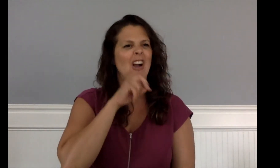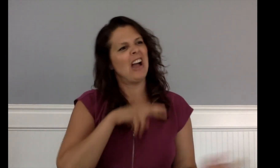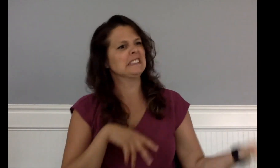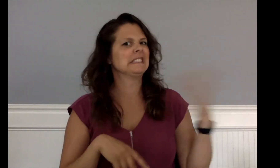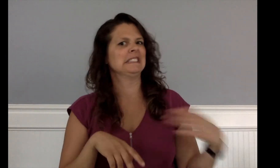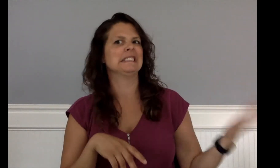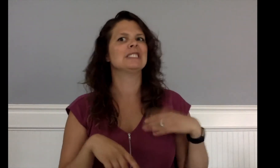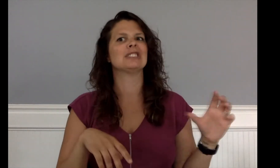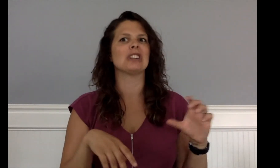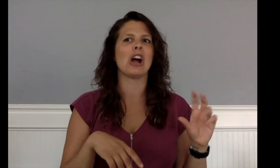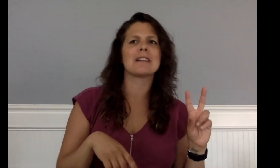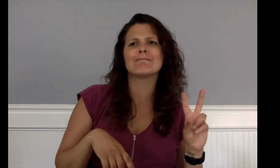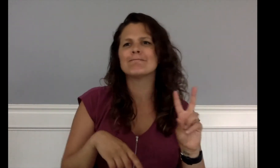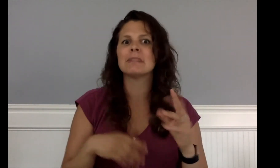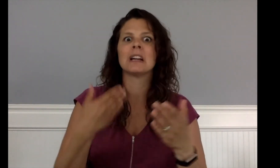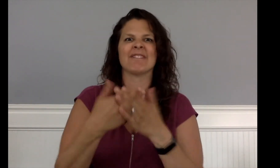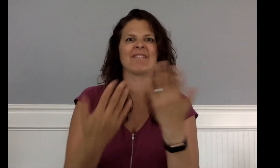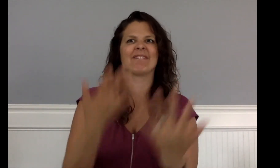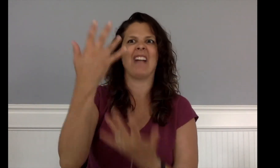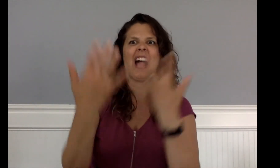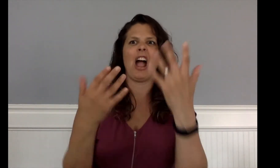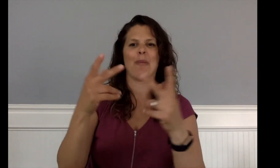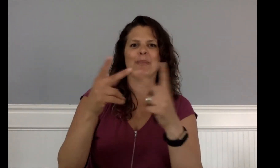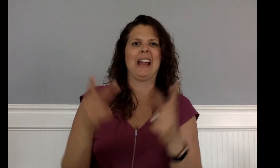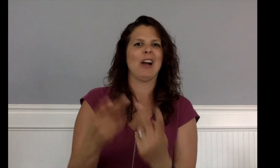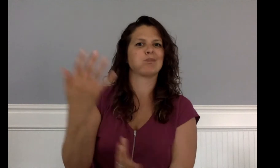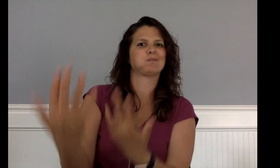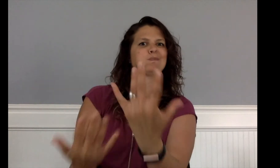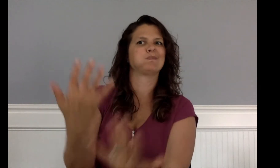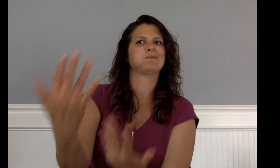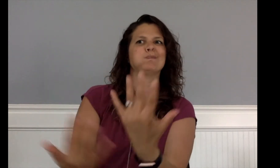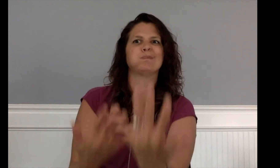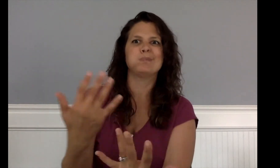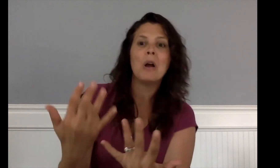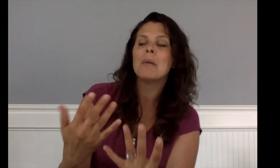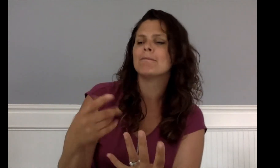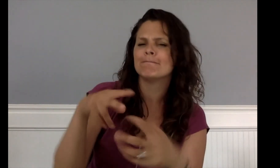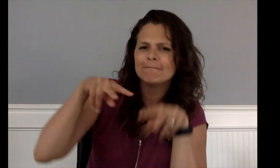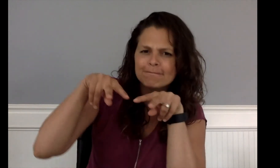Frog went over to a bookcase by the fireplace and